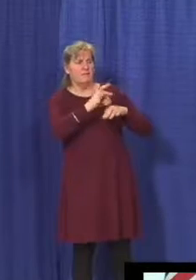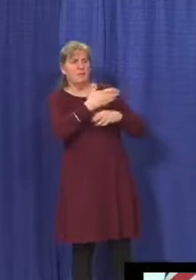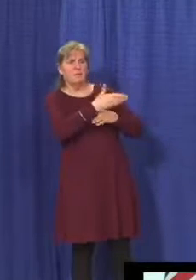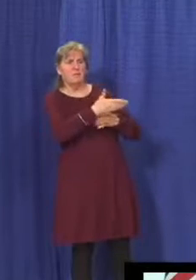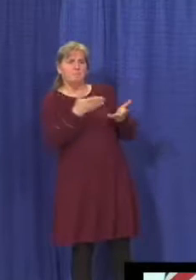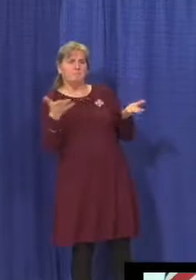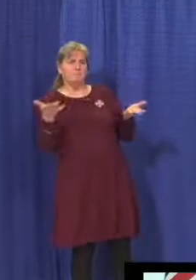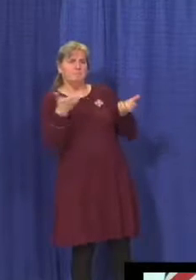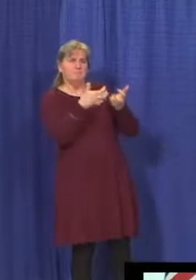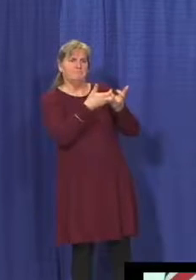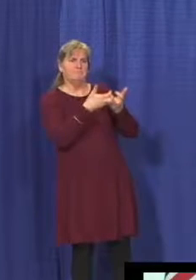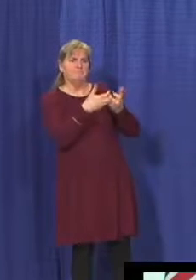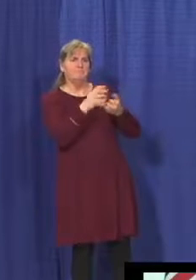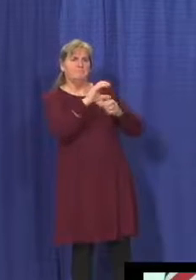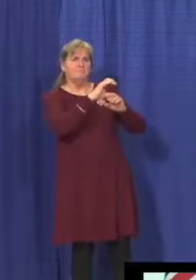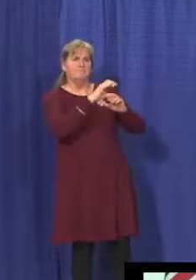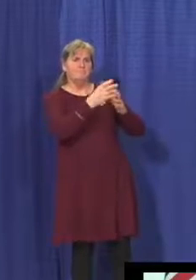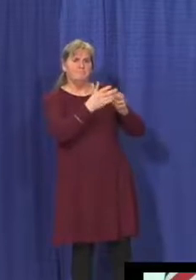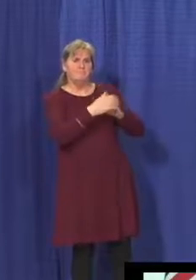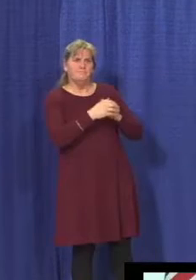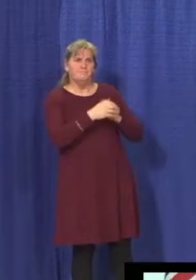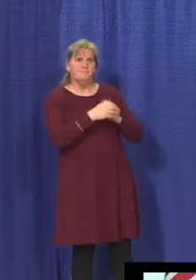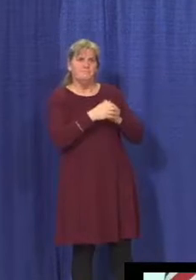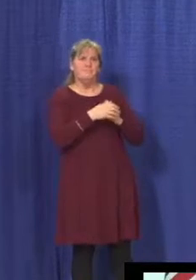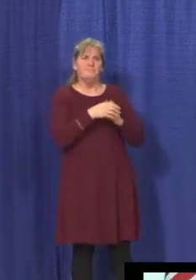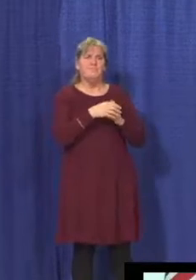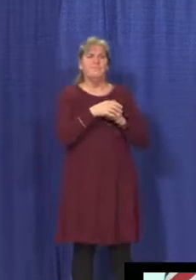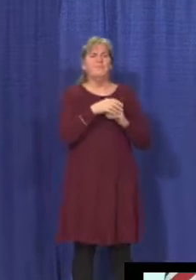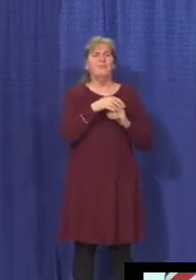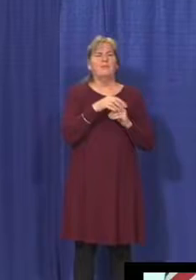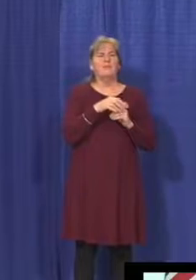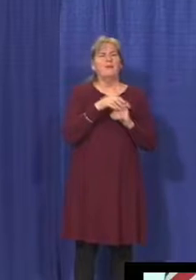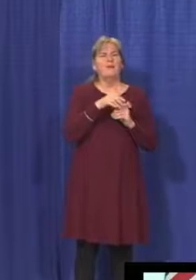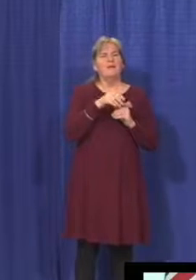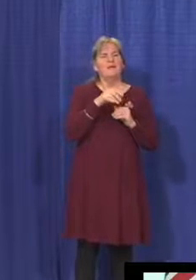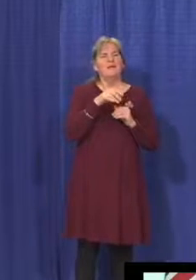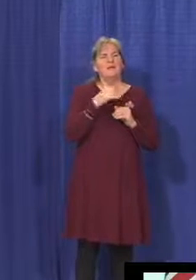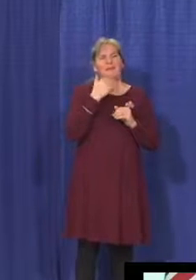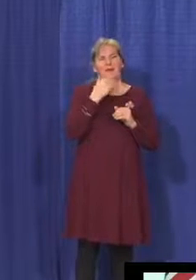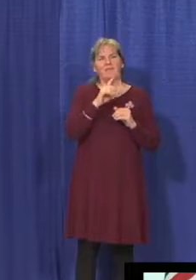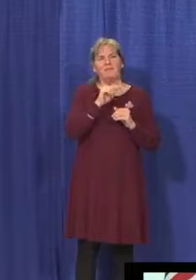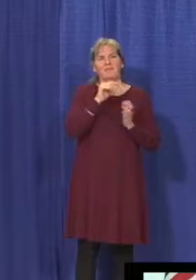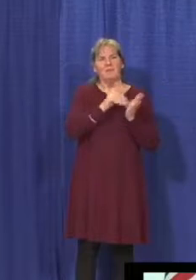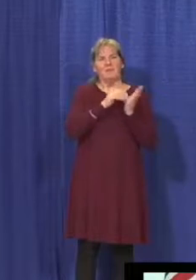resources that are available through this $20 million